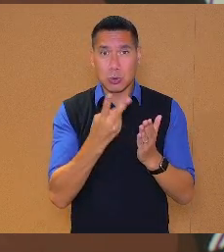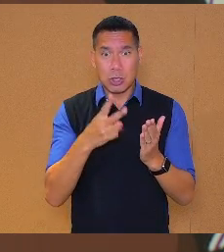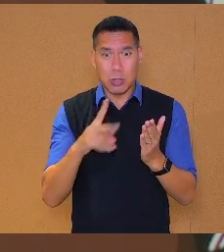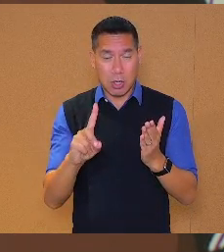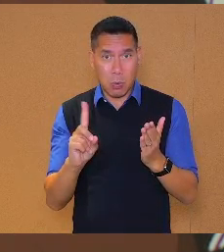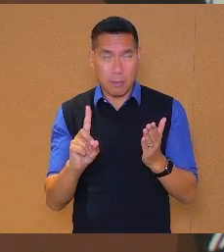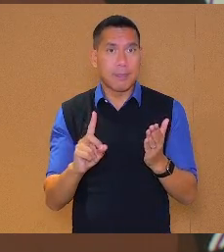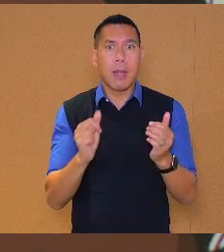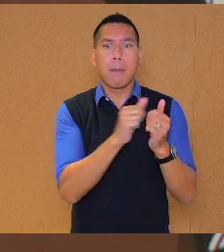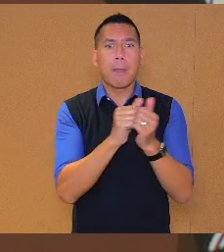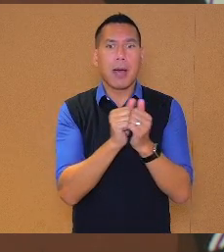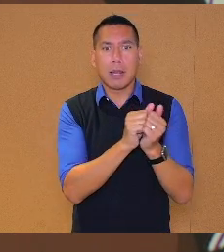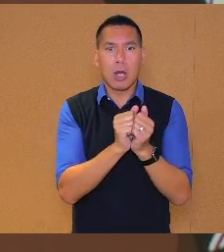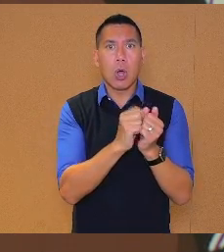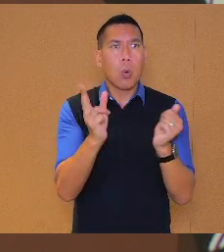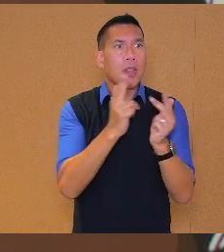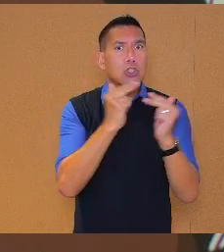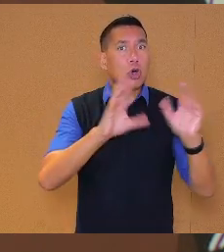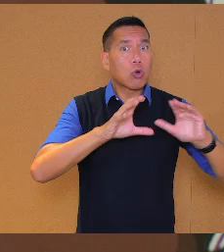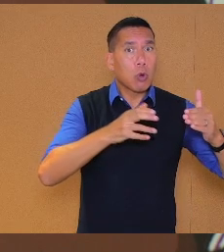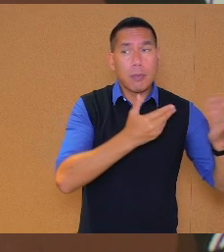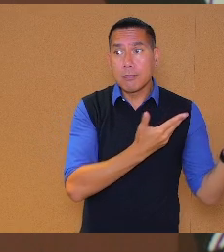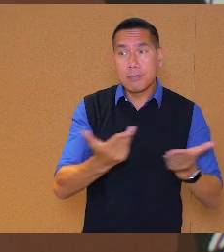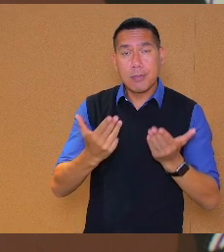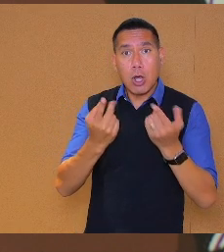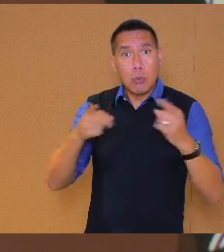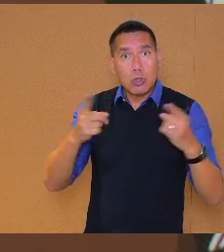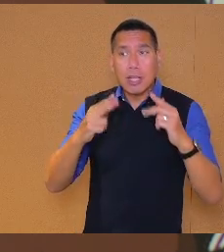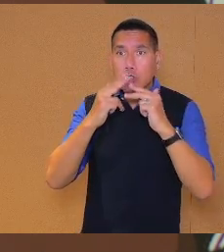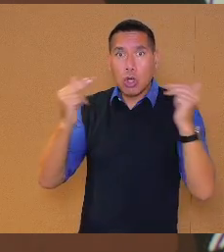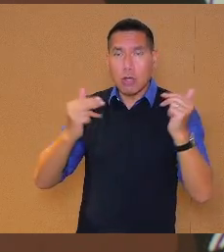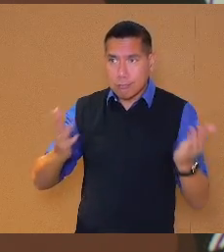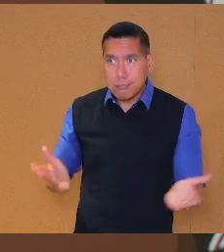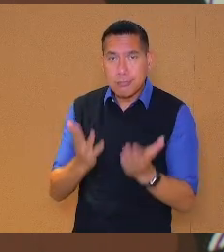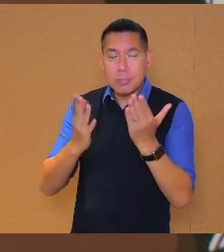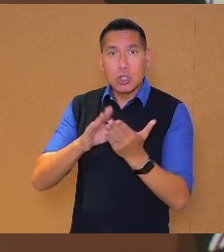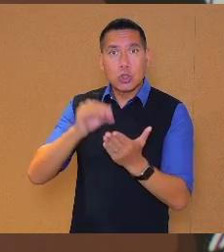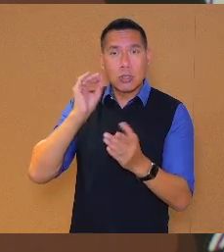They partner with The Song Group to bring music to the school to improve students' well-being and connection.